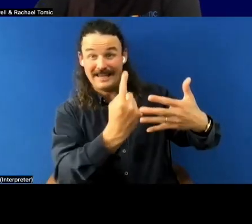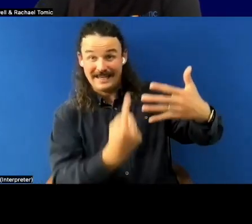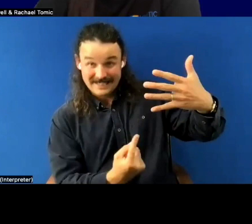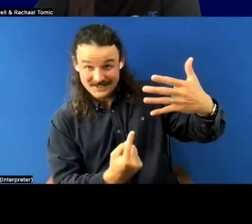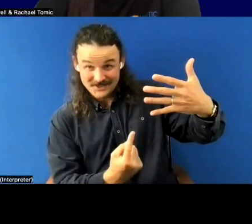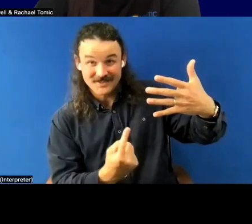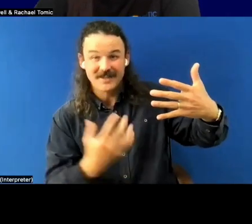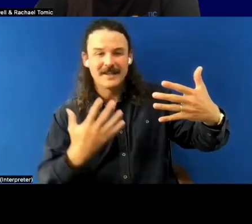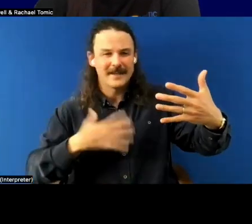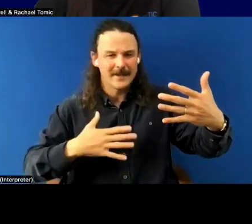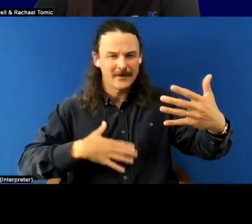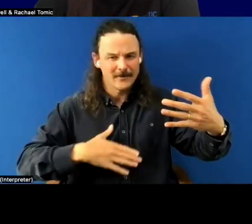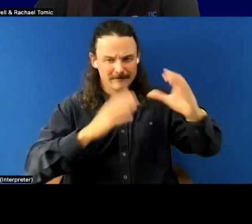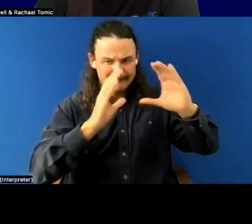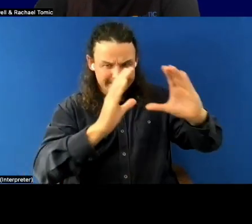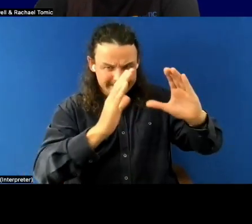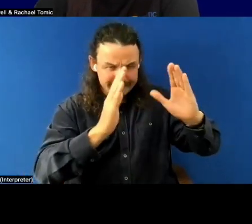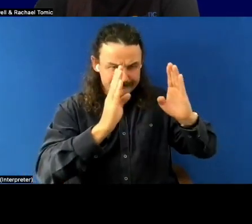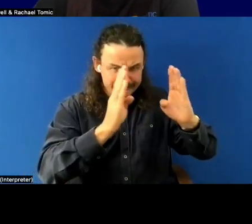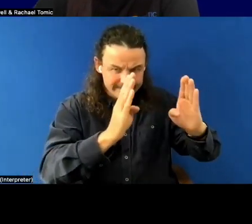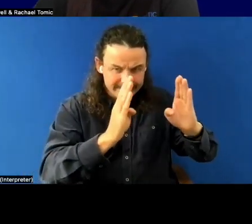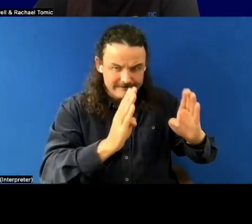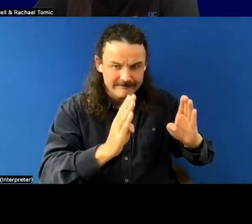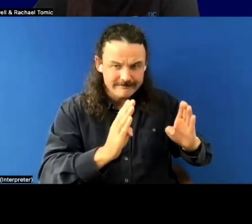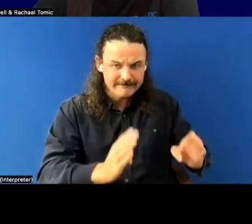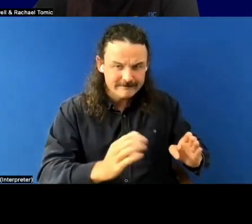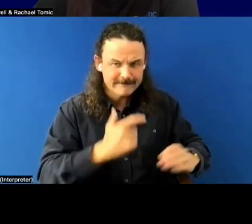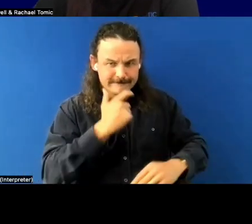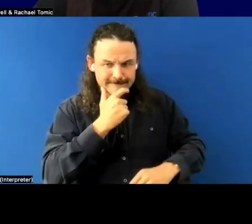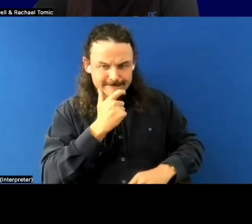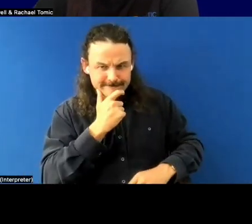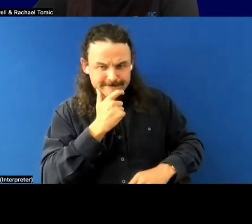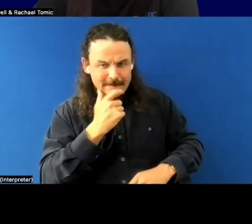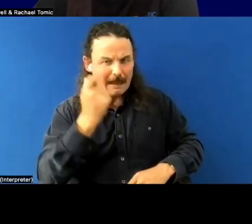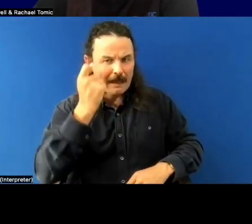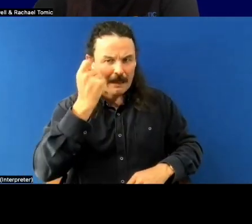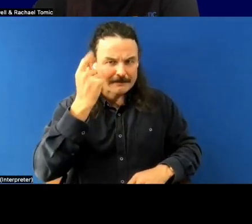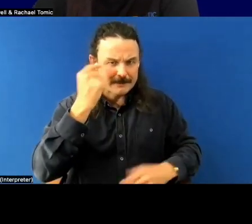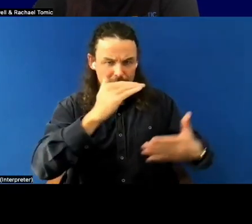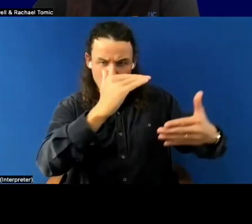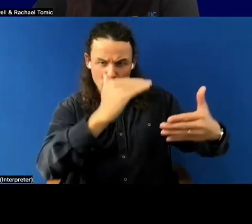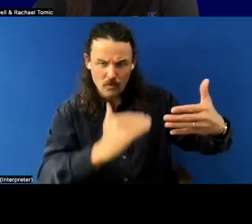assessed and understood by the professionals working with the child so their overall